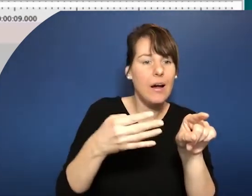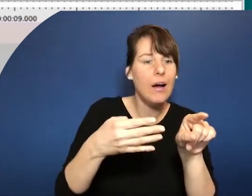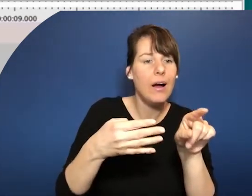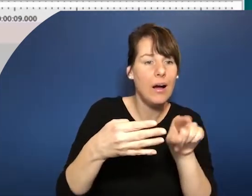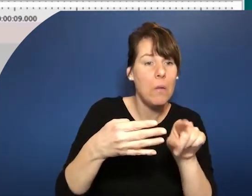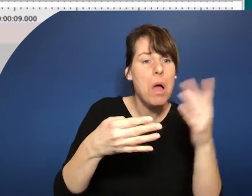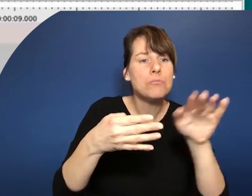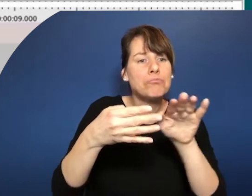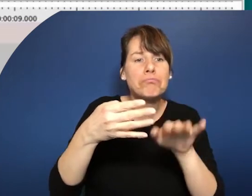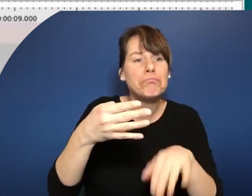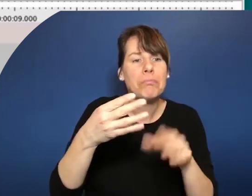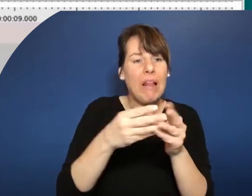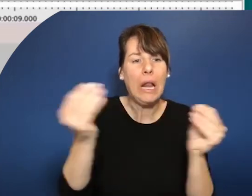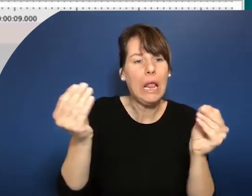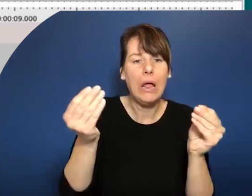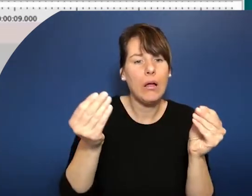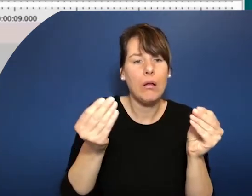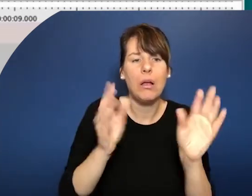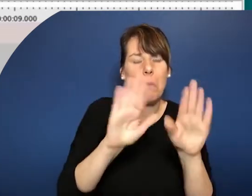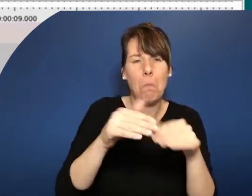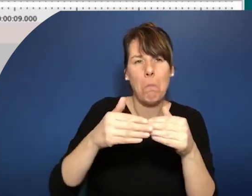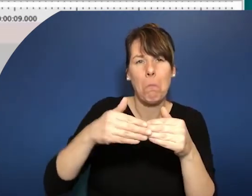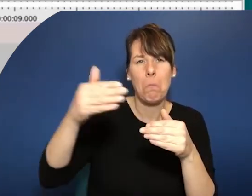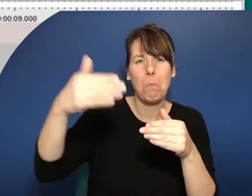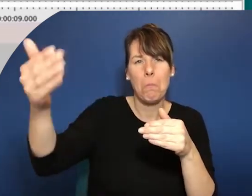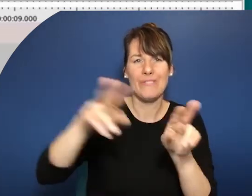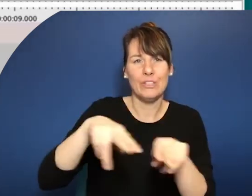But the rest of this information box is empty,